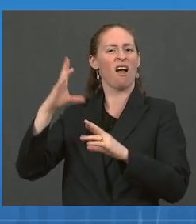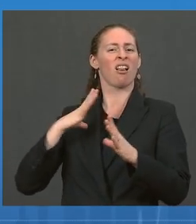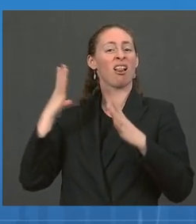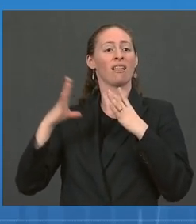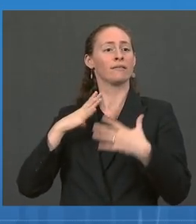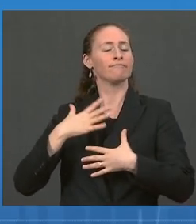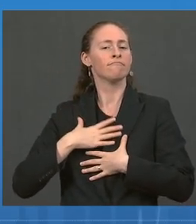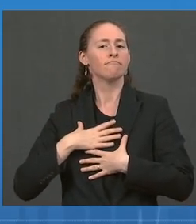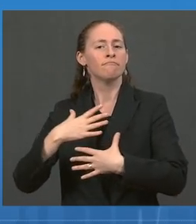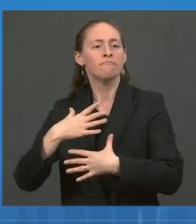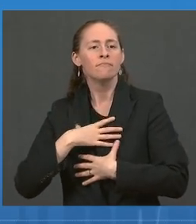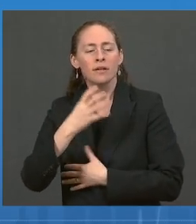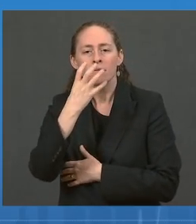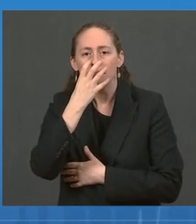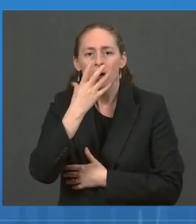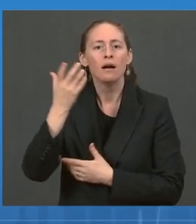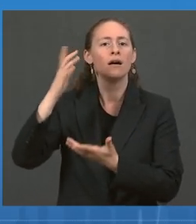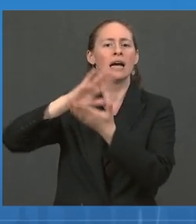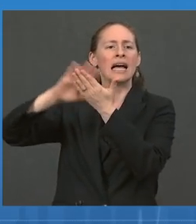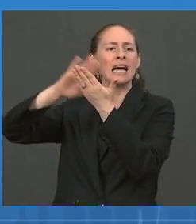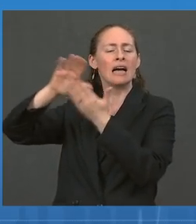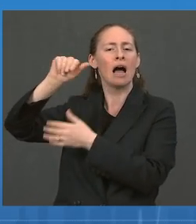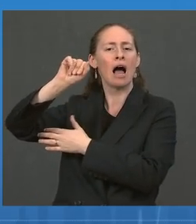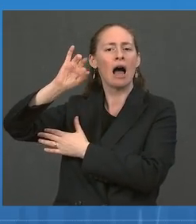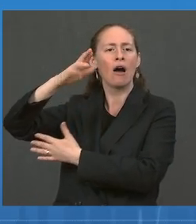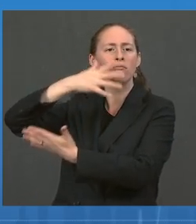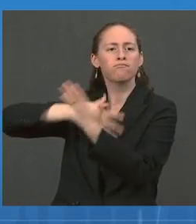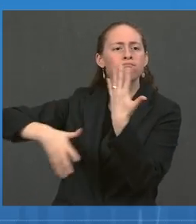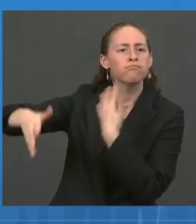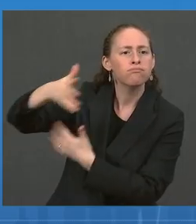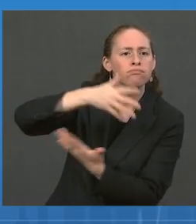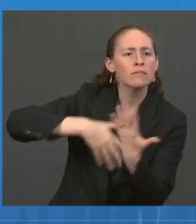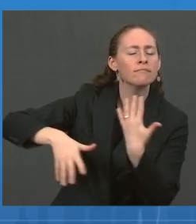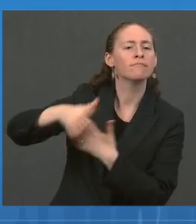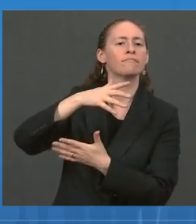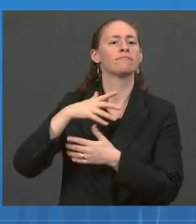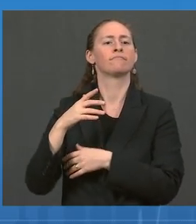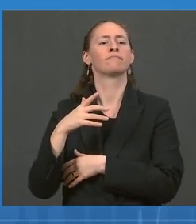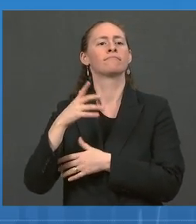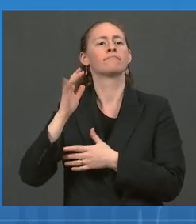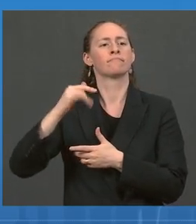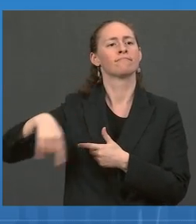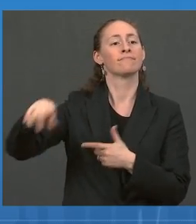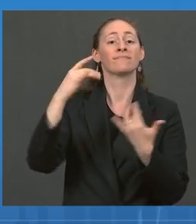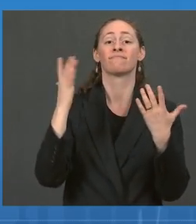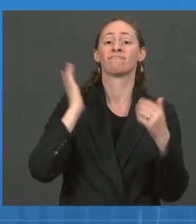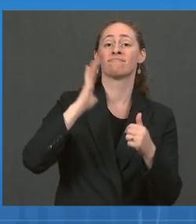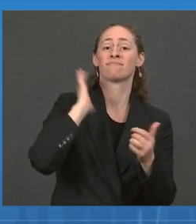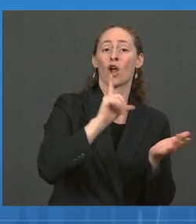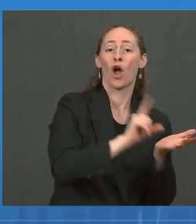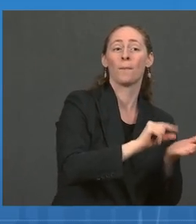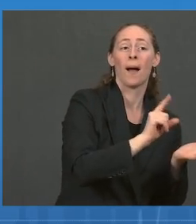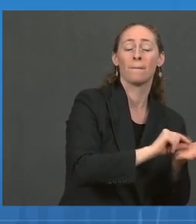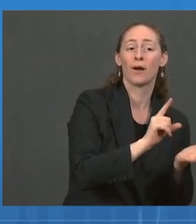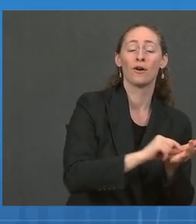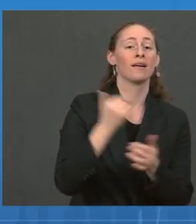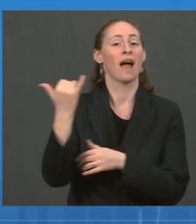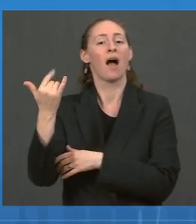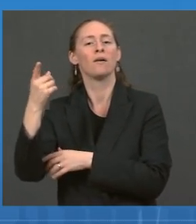They had the same print media, but now we have social media. They had some supportive care, but they didn't have ICUs,